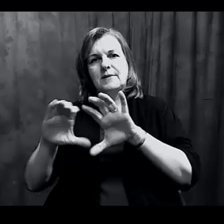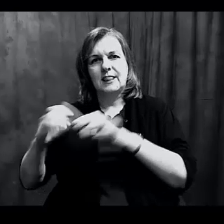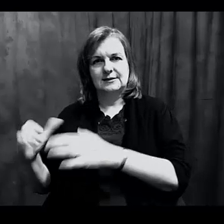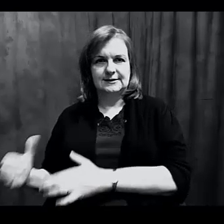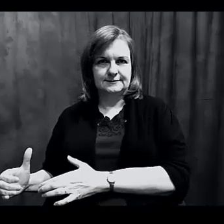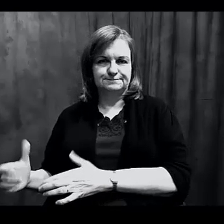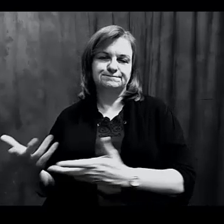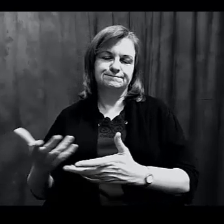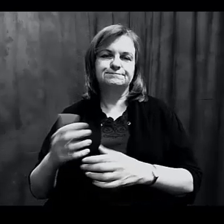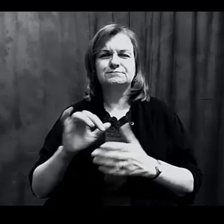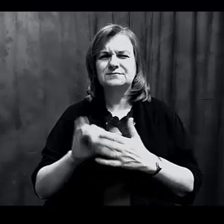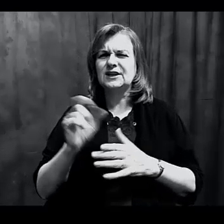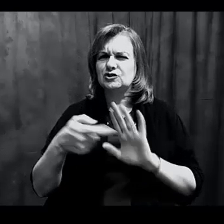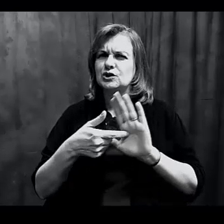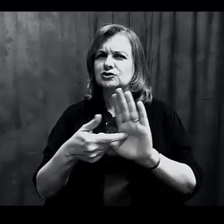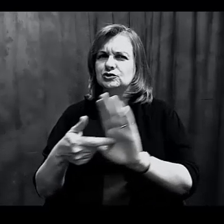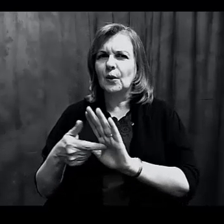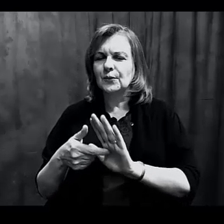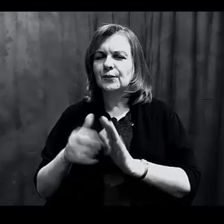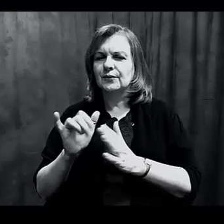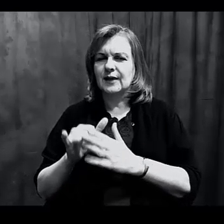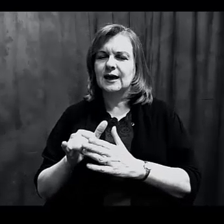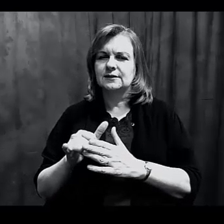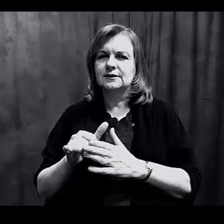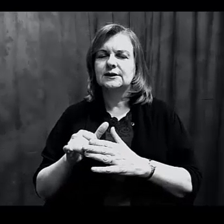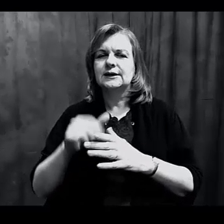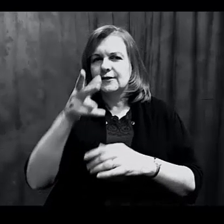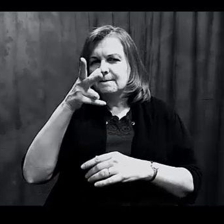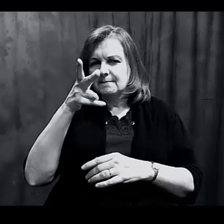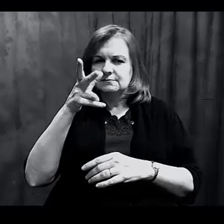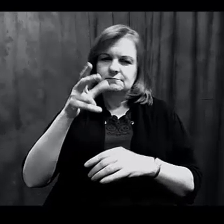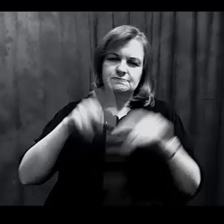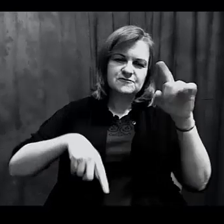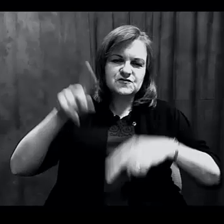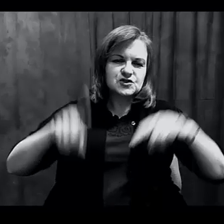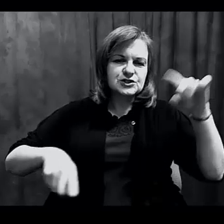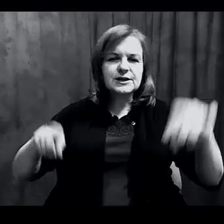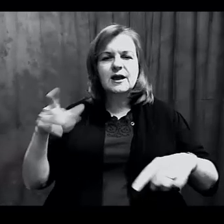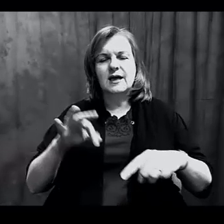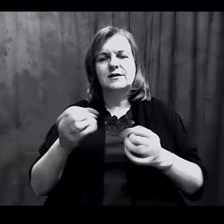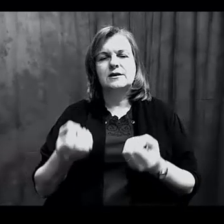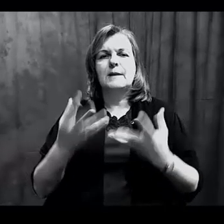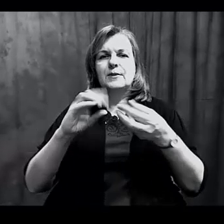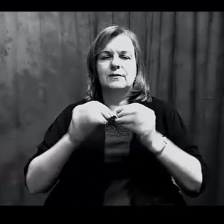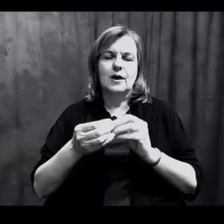we actually go from kingdom to phylum to subphylum before we get to classes